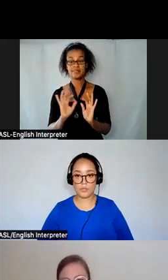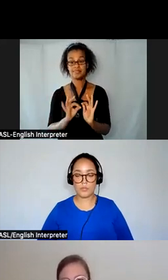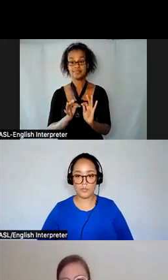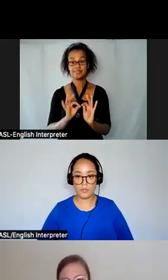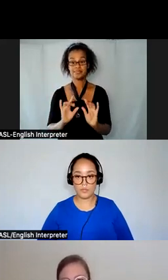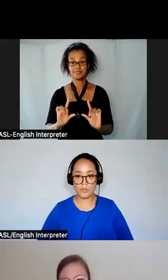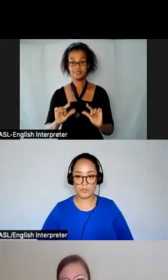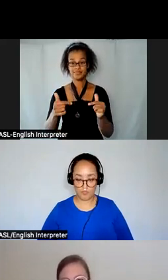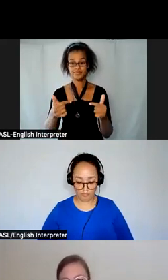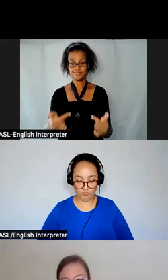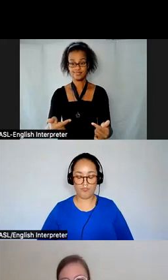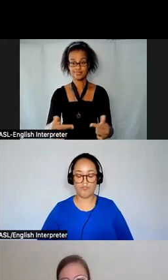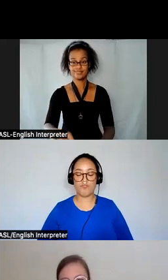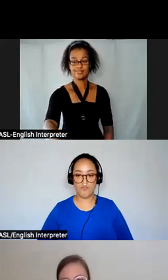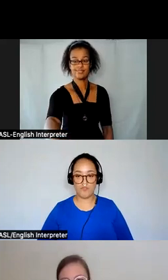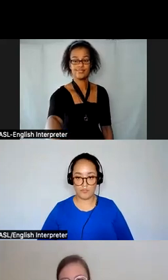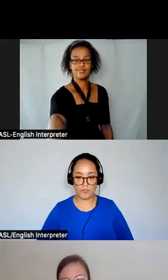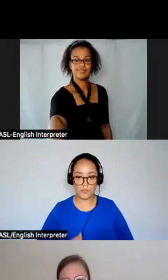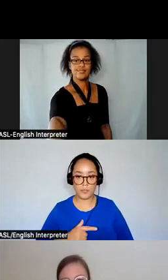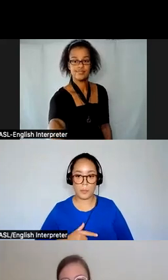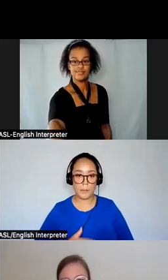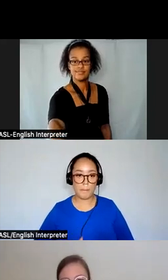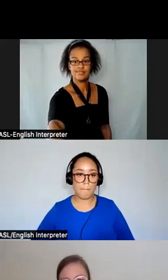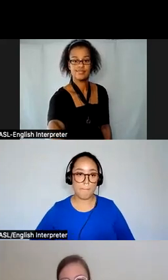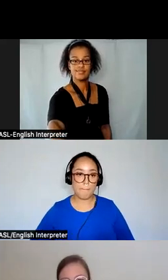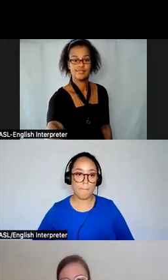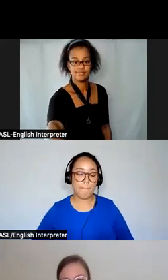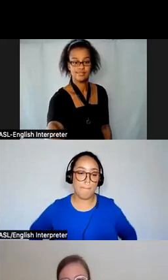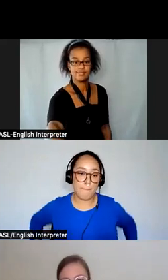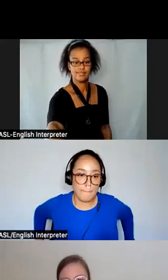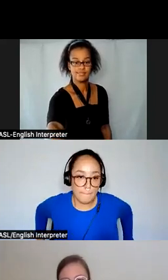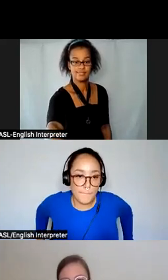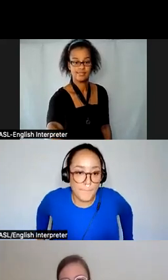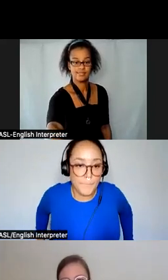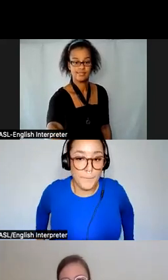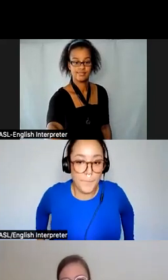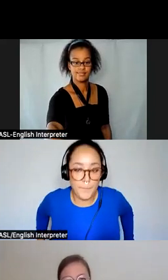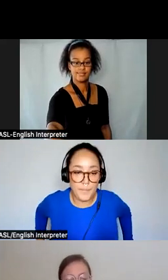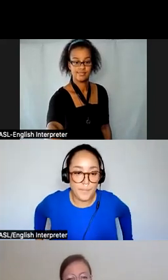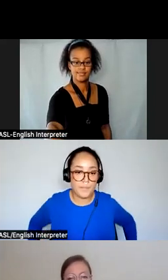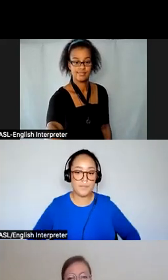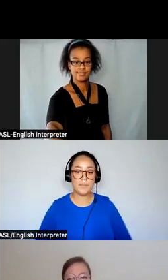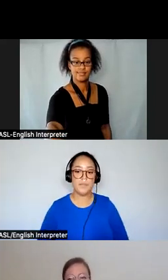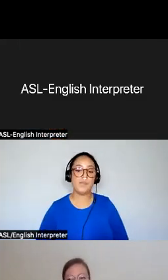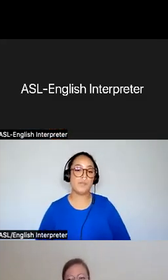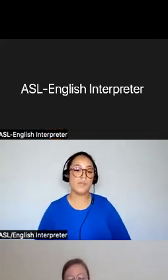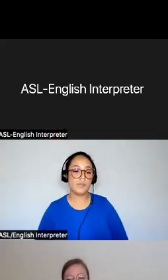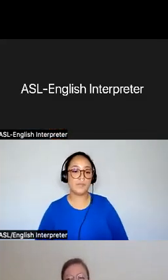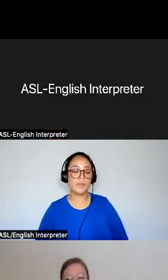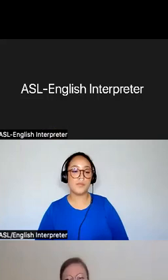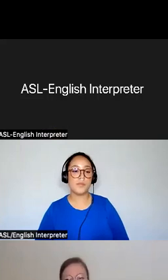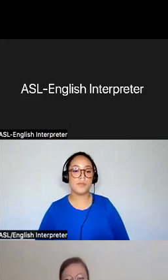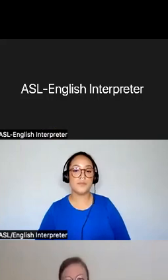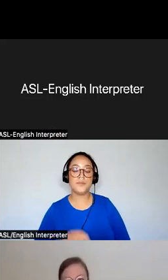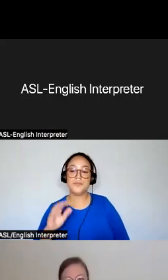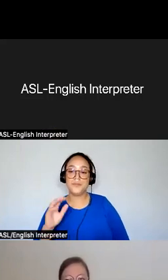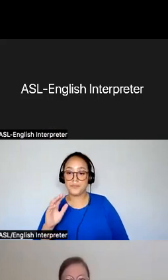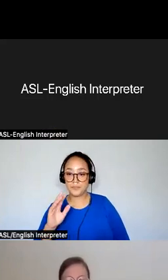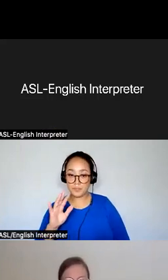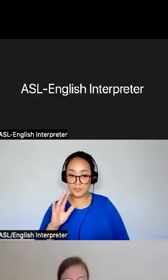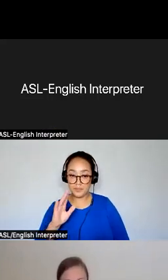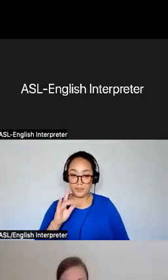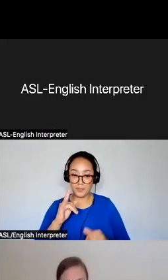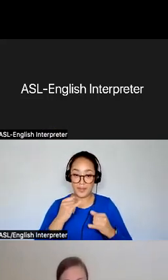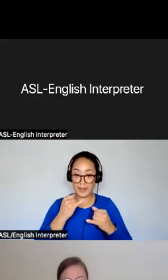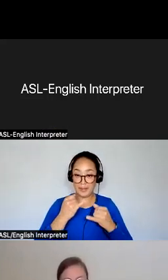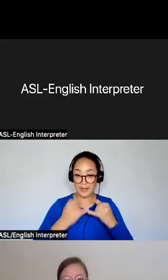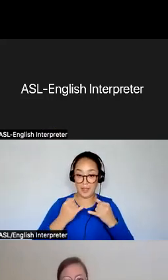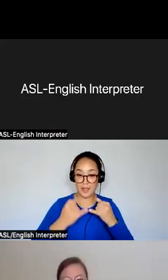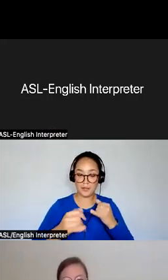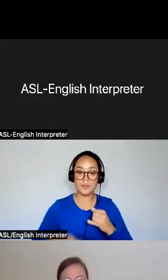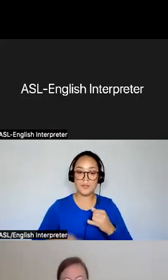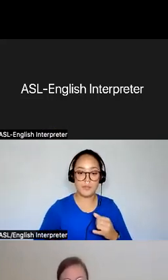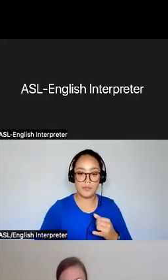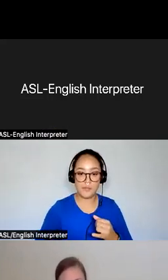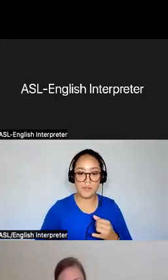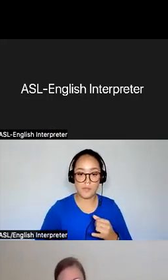And last thing on accessibility we do have.